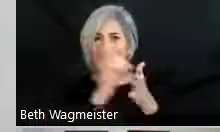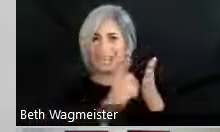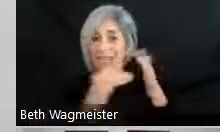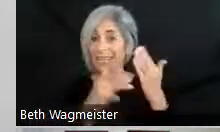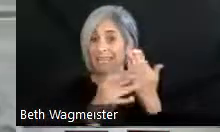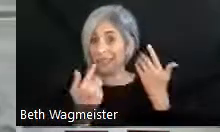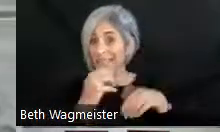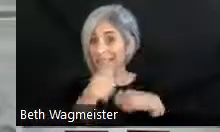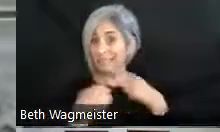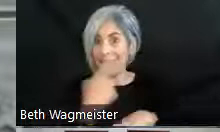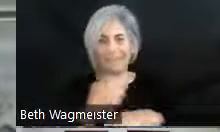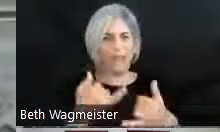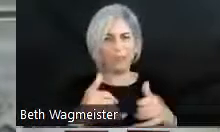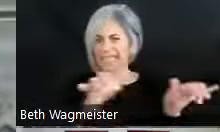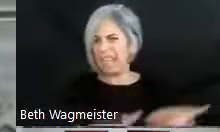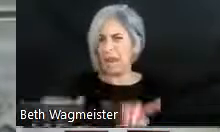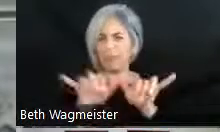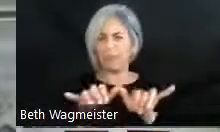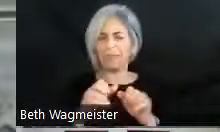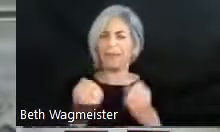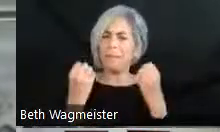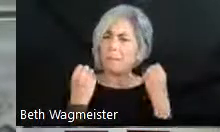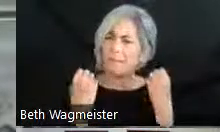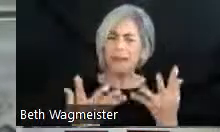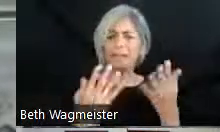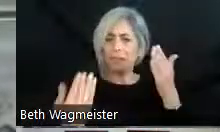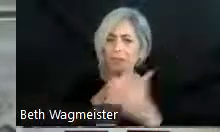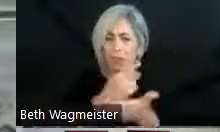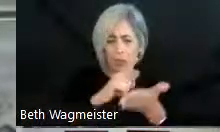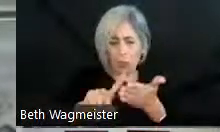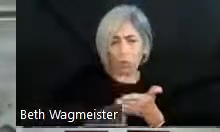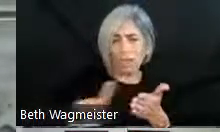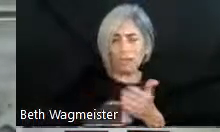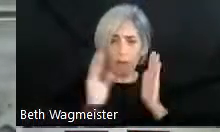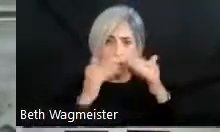What happened? There was a whole slew of new research that was done with a focus on adaptability.